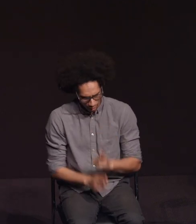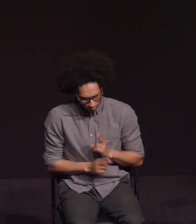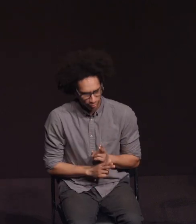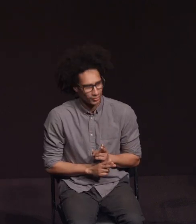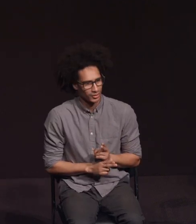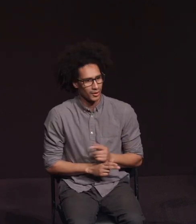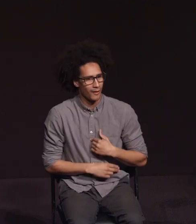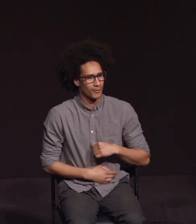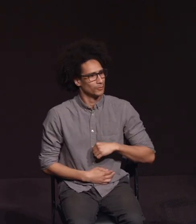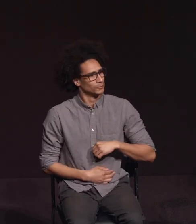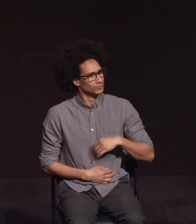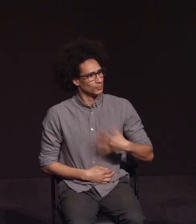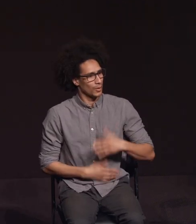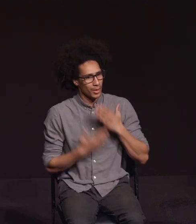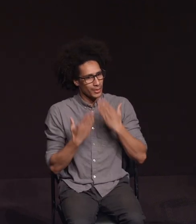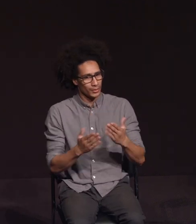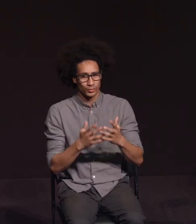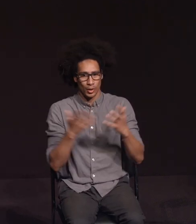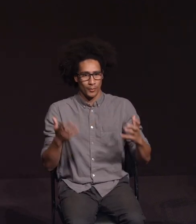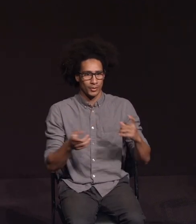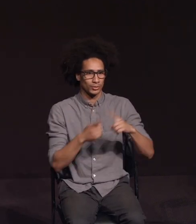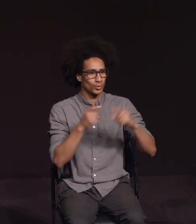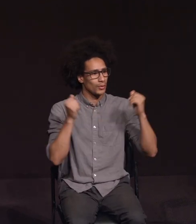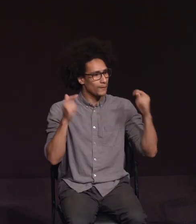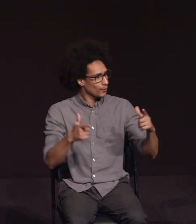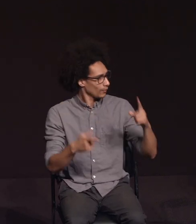So thank you so much to everyone and for inviting me.